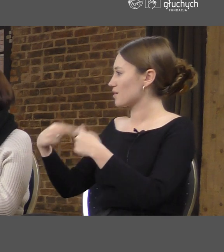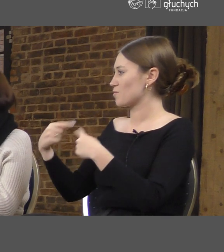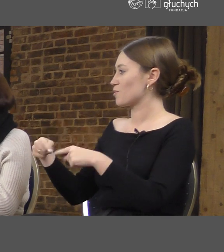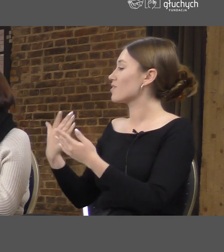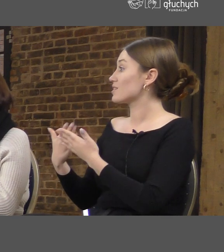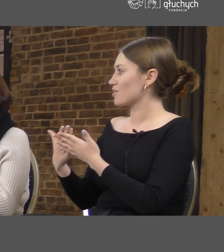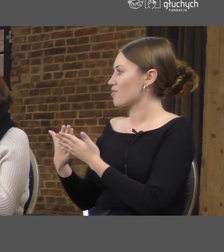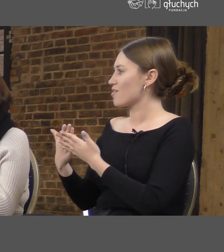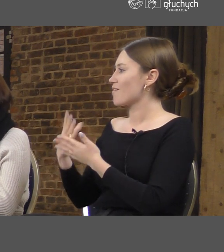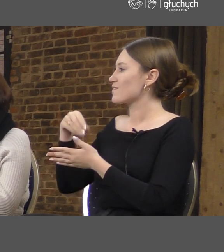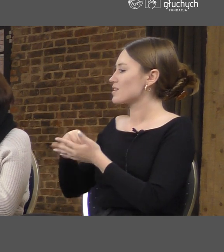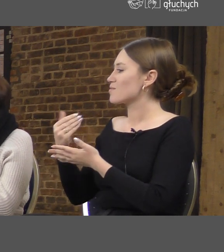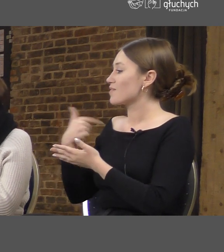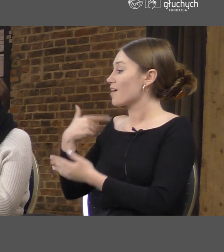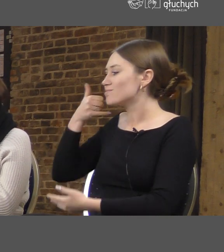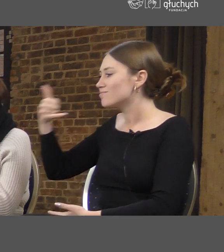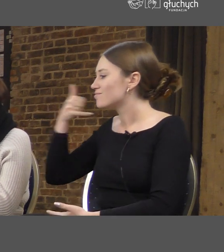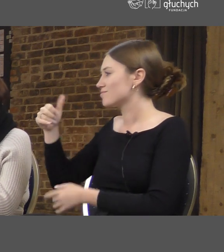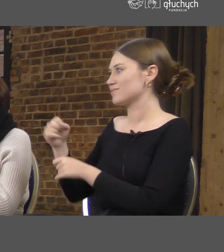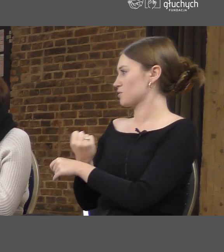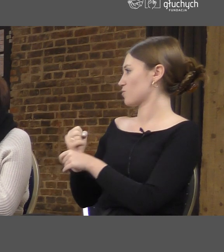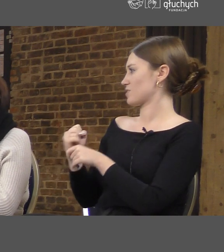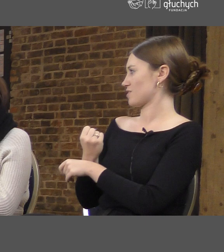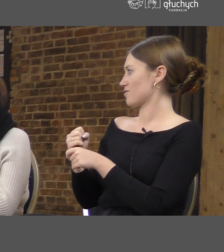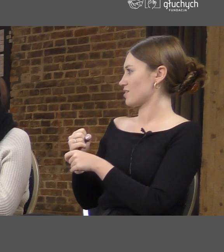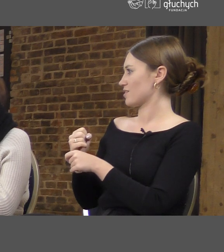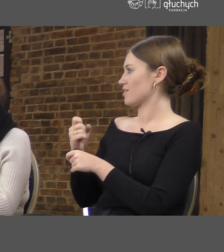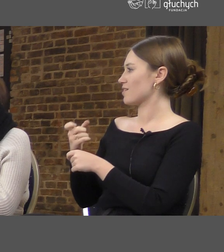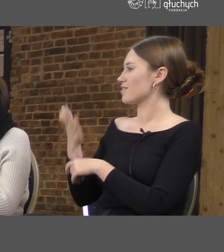that I simply could not answer landlines.